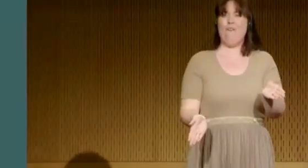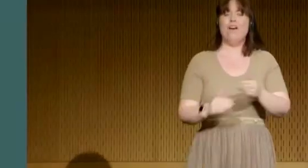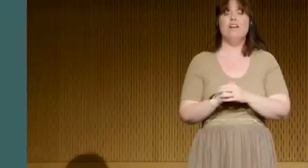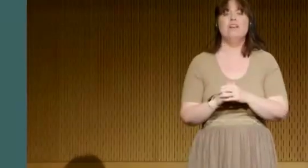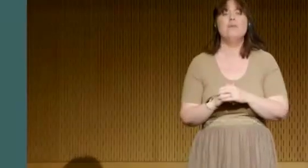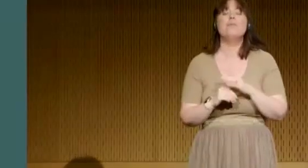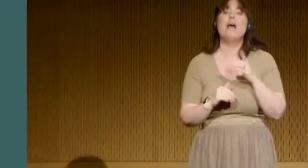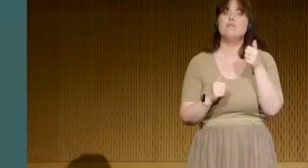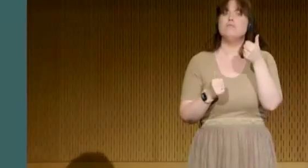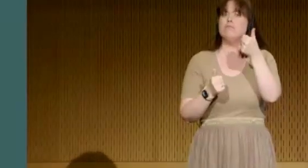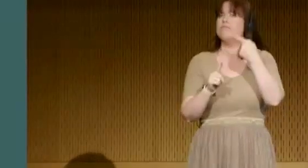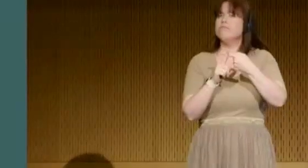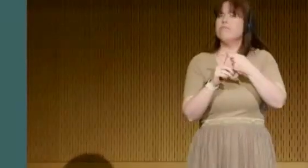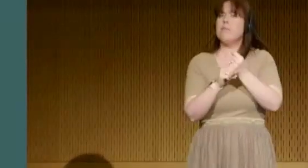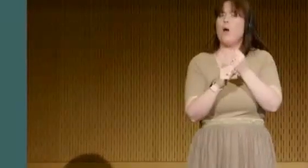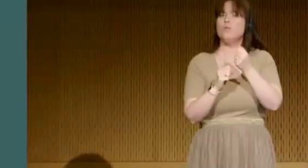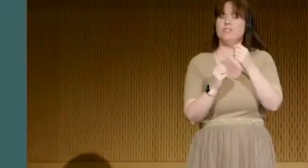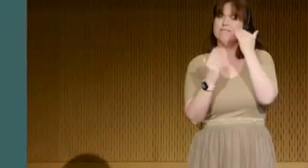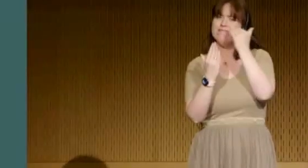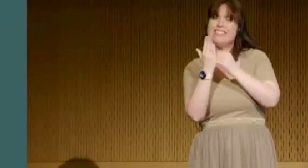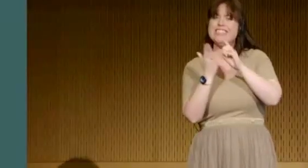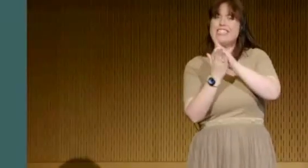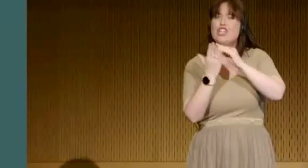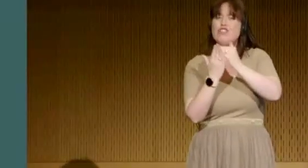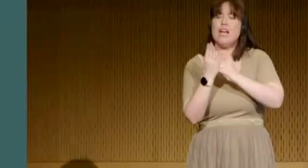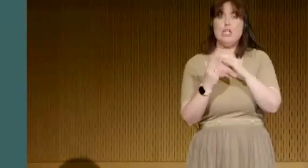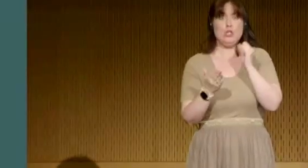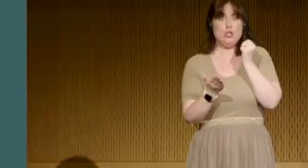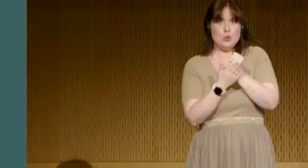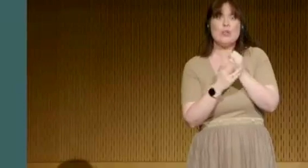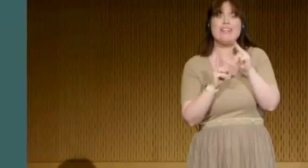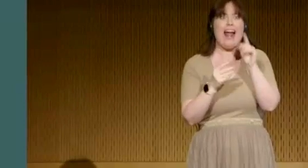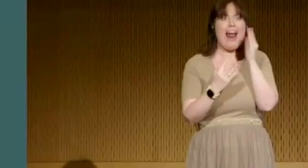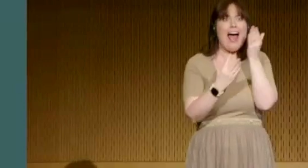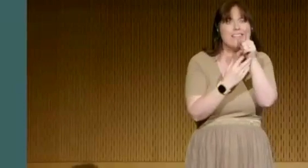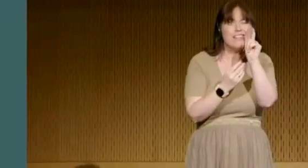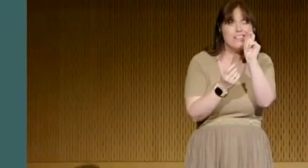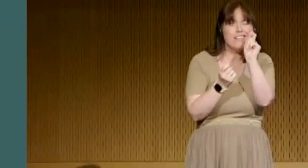glossaries is that students can edit them as well. So, for example, if I have Portuguese speakers,